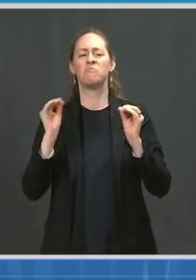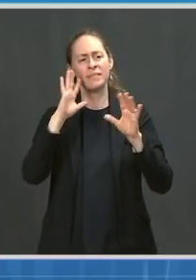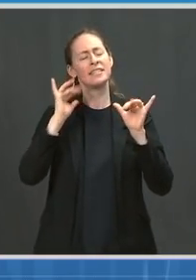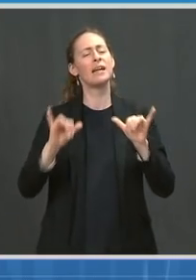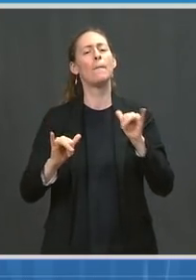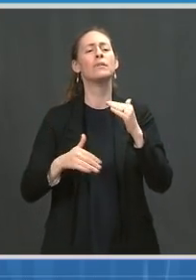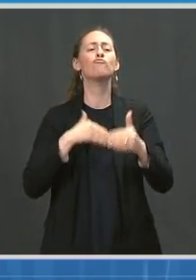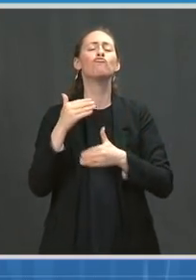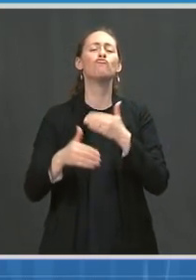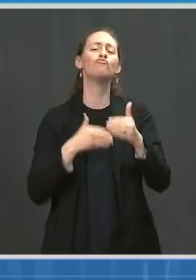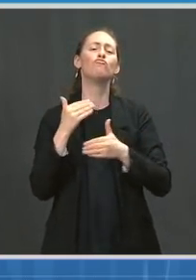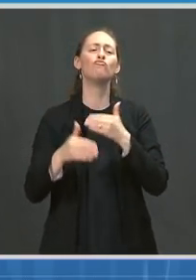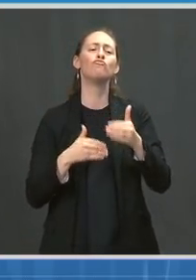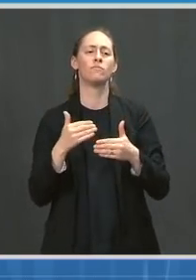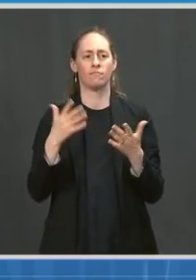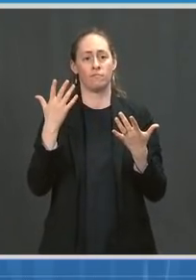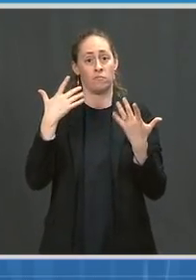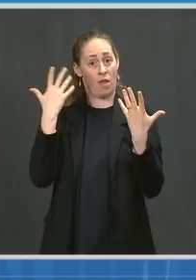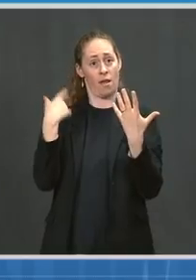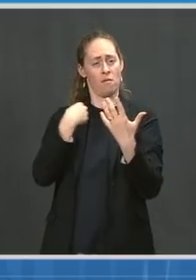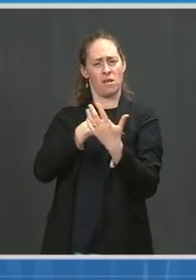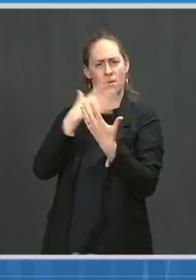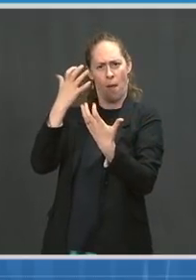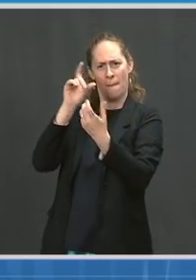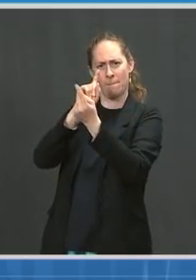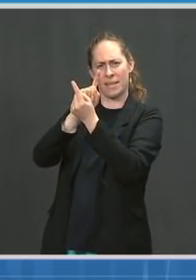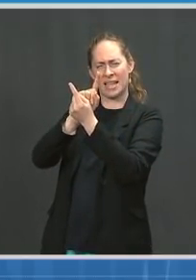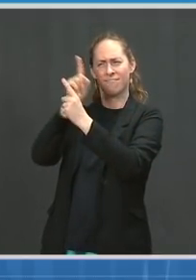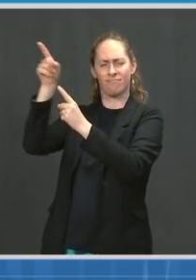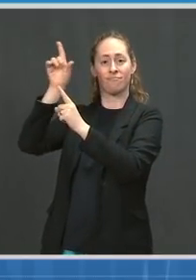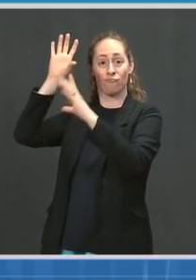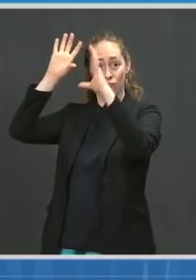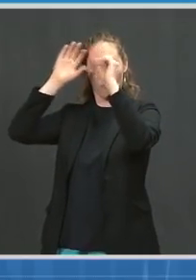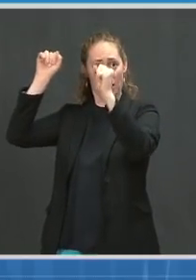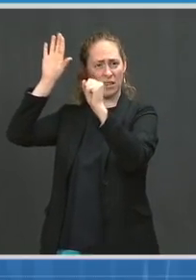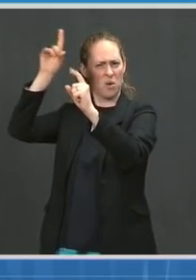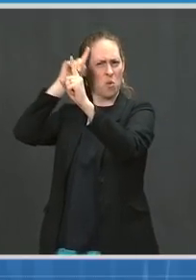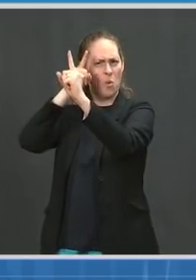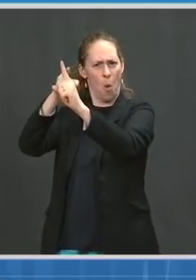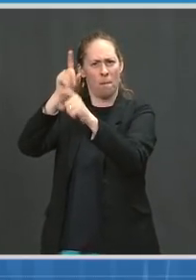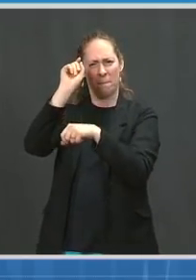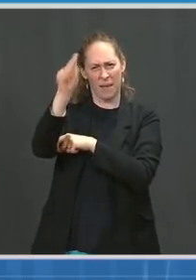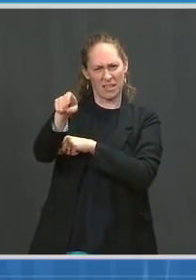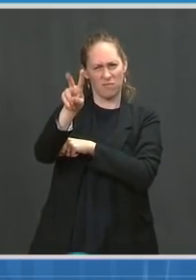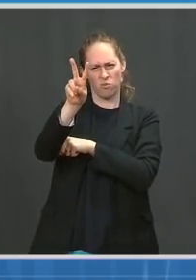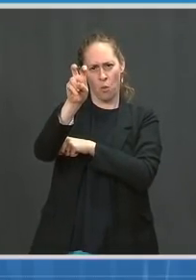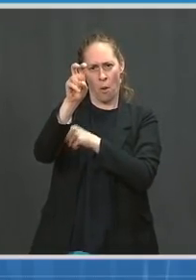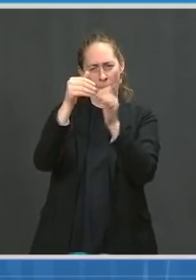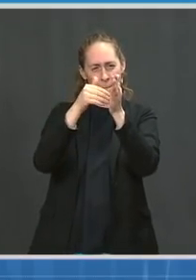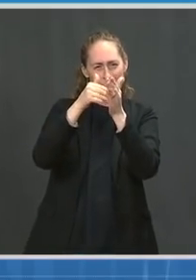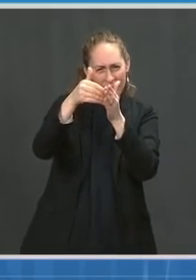meet the President's goal of 200 million shots by his 100th day in office, and continue to reach every adult